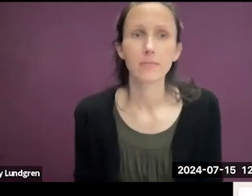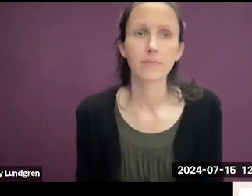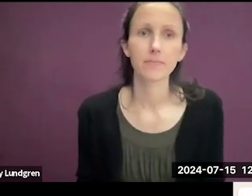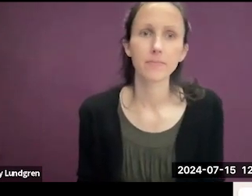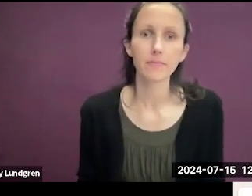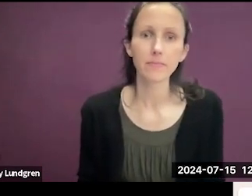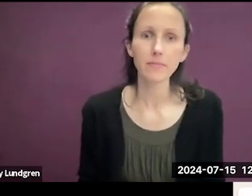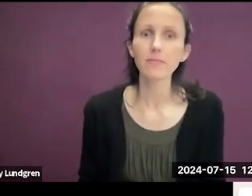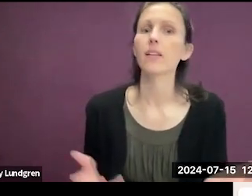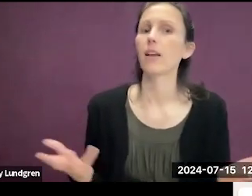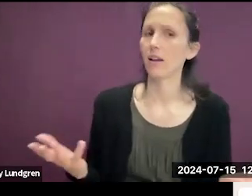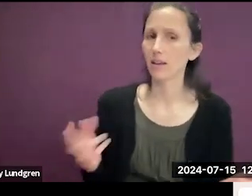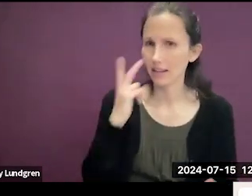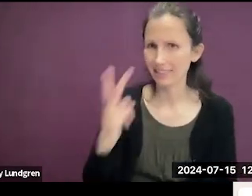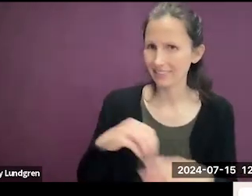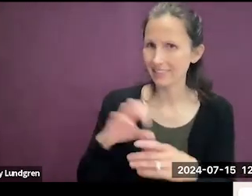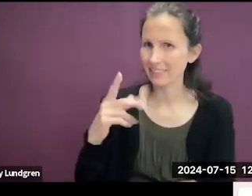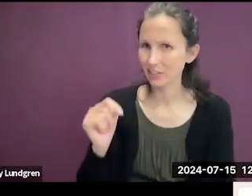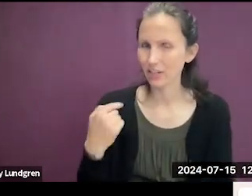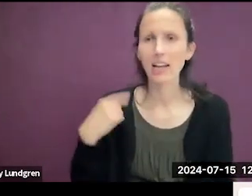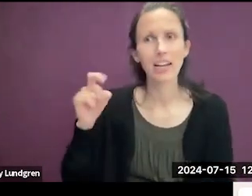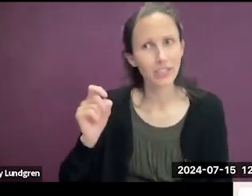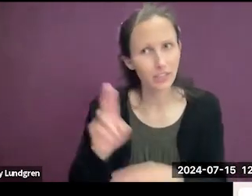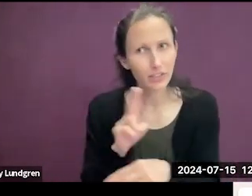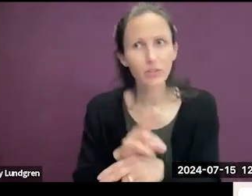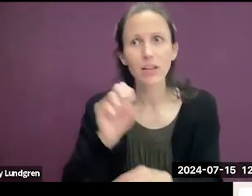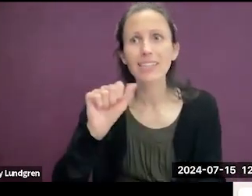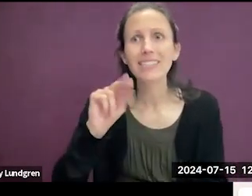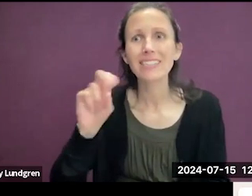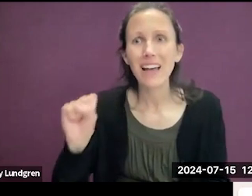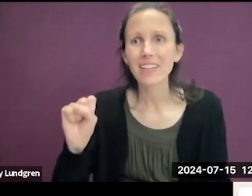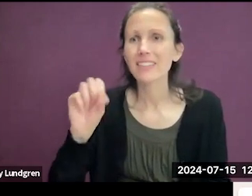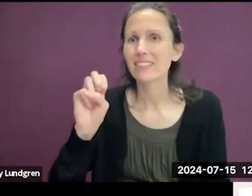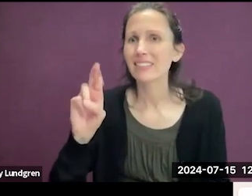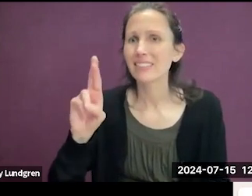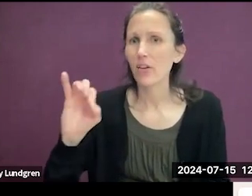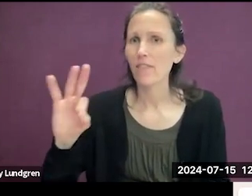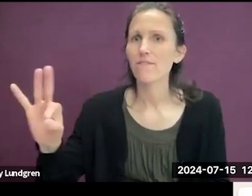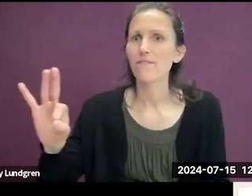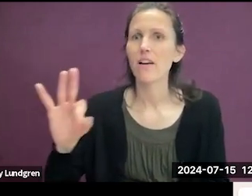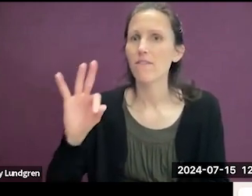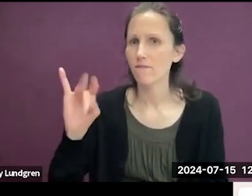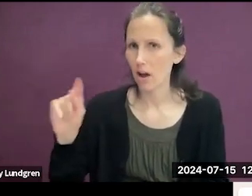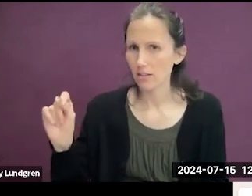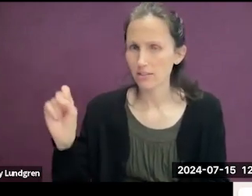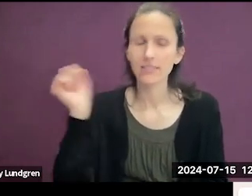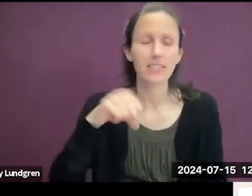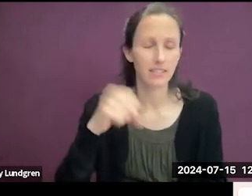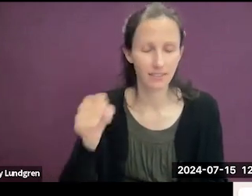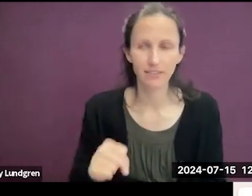All right, I'm seeing in the chat I should be using sans-serif fonts. Yes, absolutely. So how do I change my font?